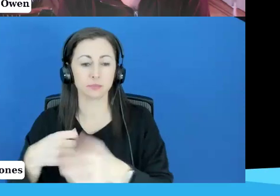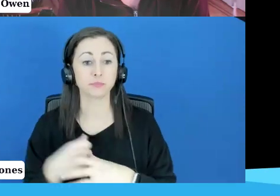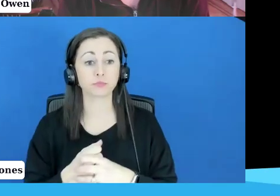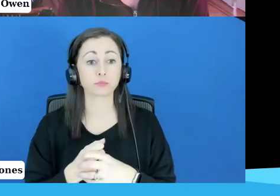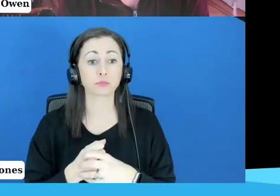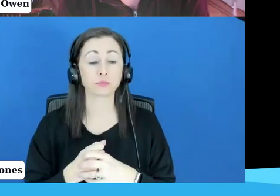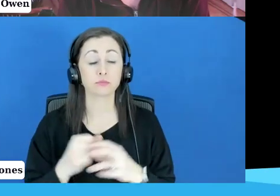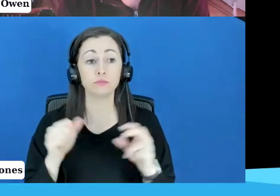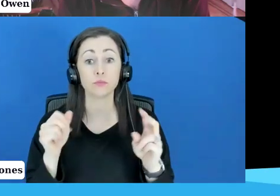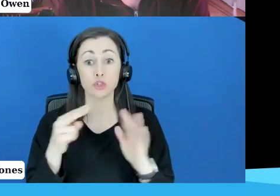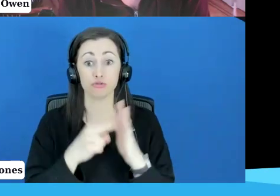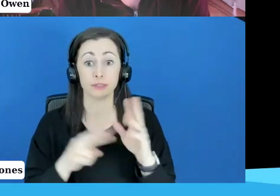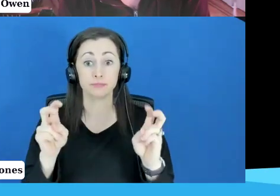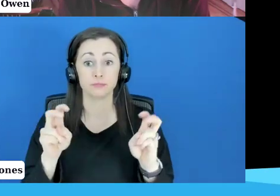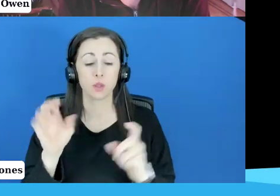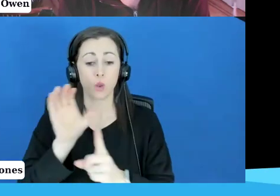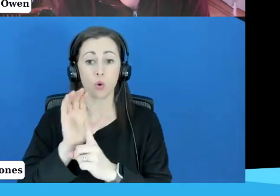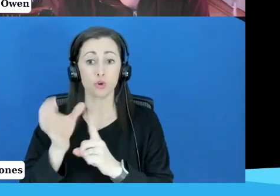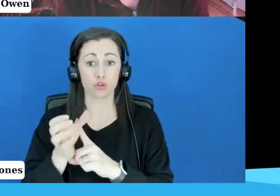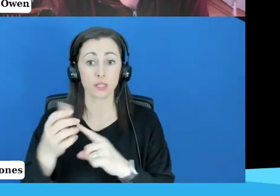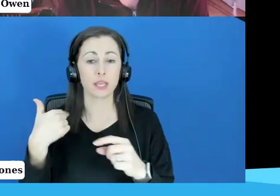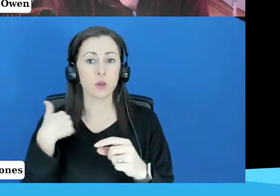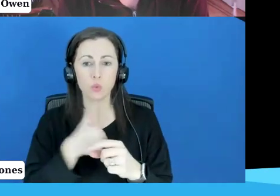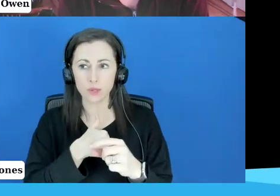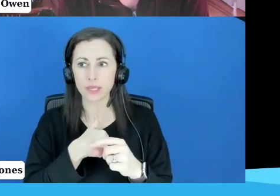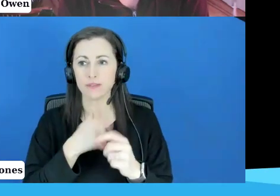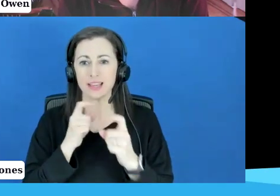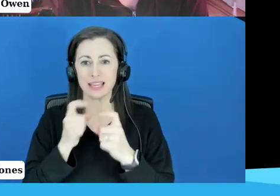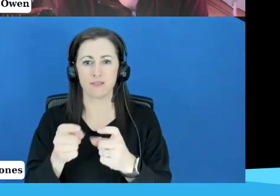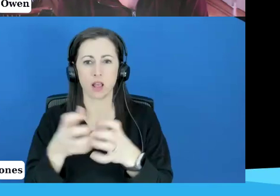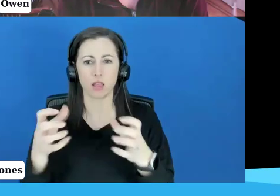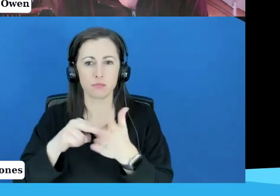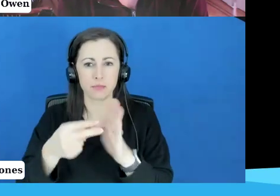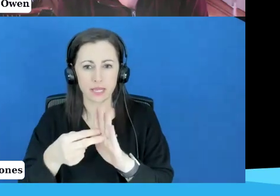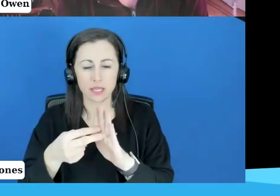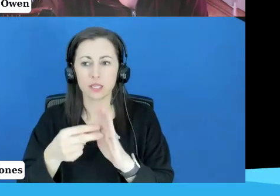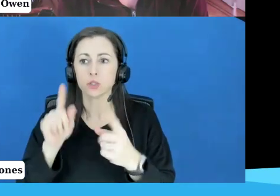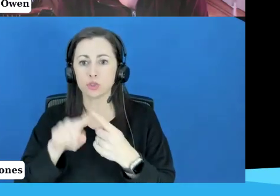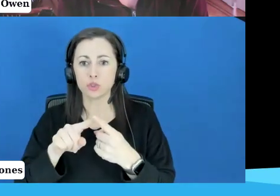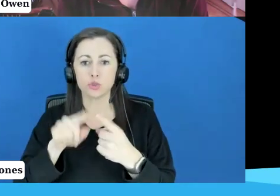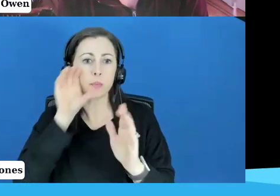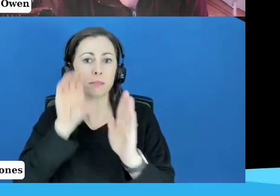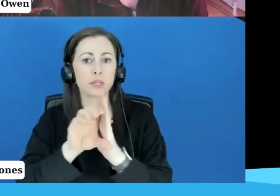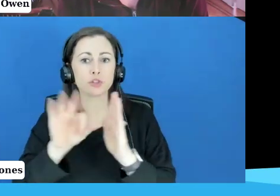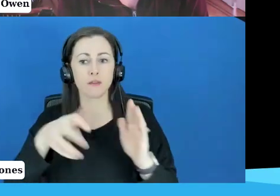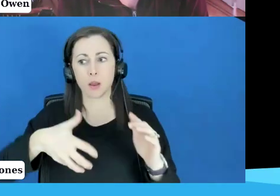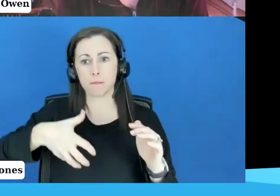'Culturally, we've inscribed so much meaning into the images of a pregnant belly and a visibly disabled body.